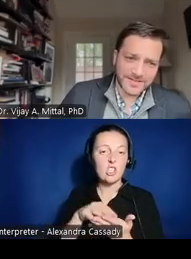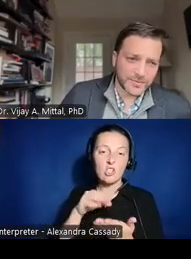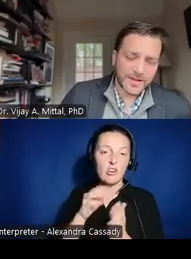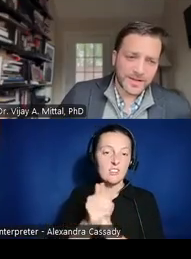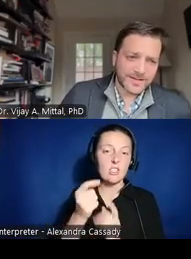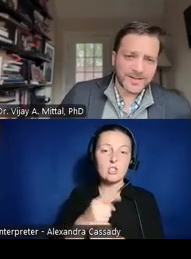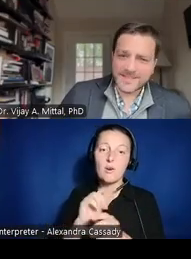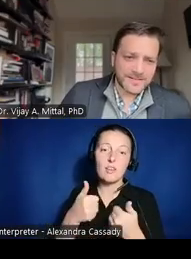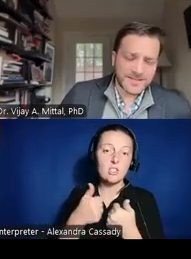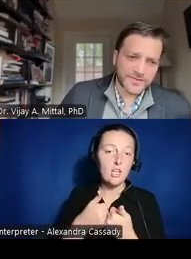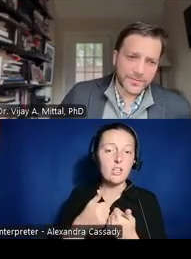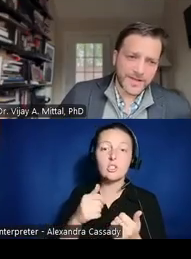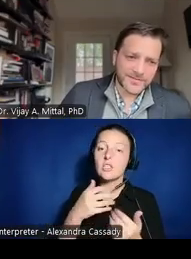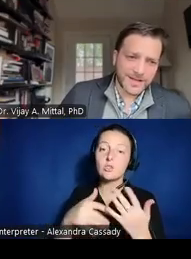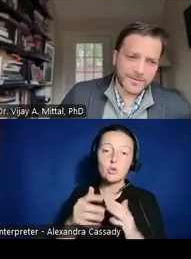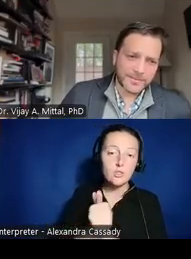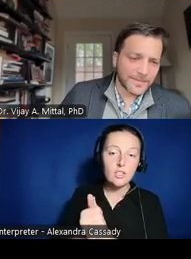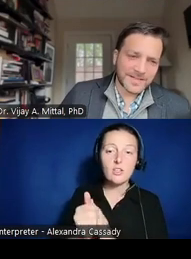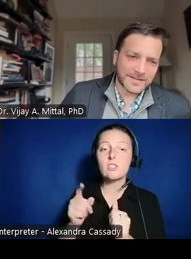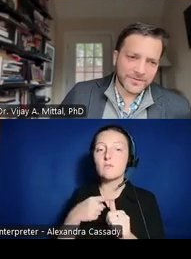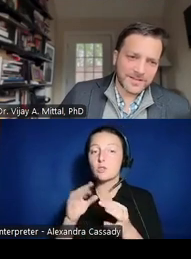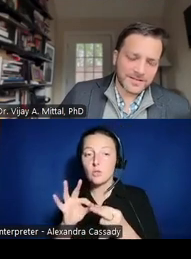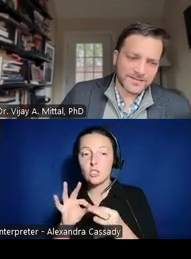school. They're going to set the stage for a lifetime and they're becoming increasingly